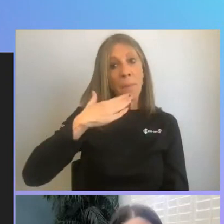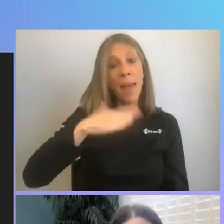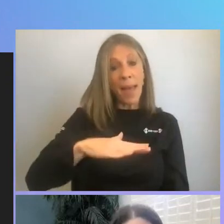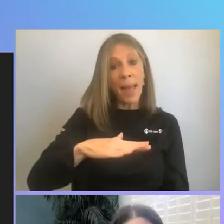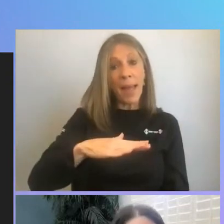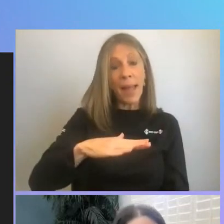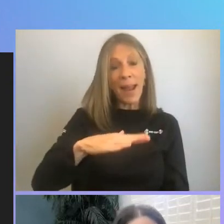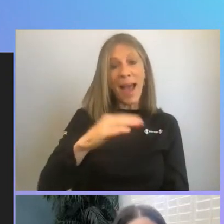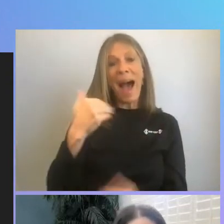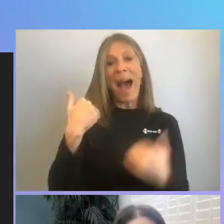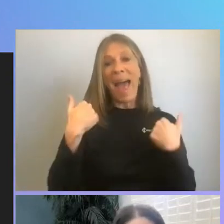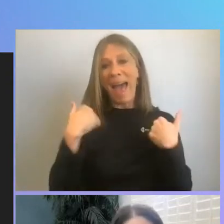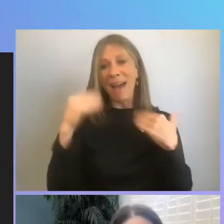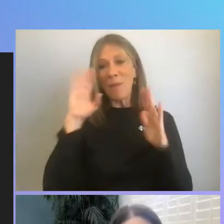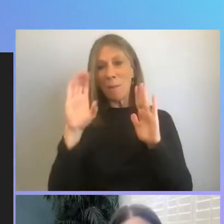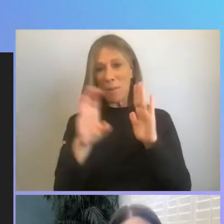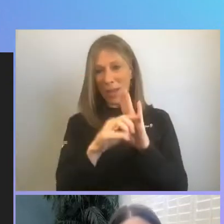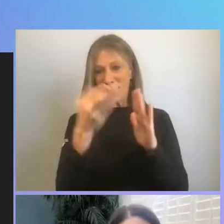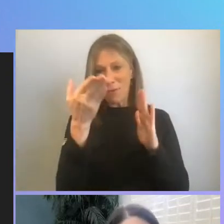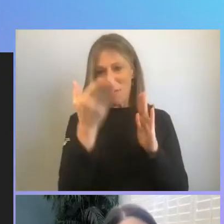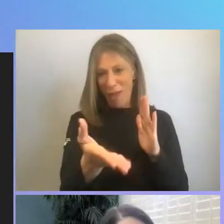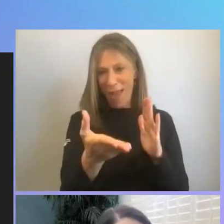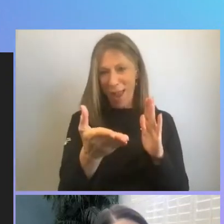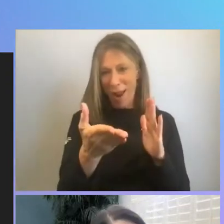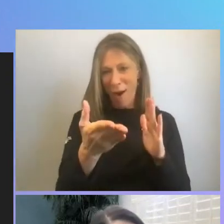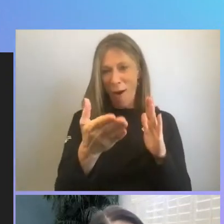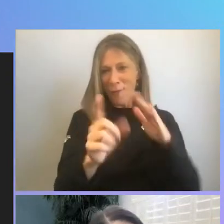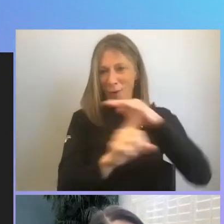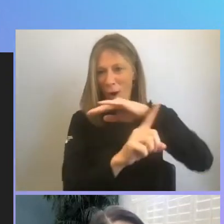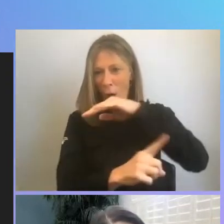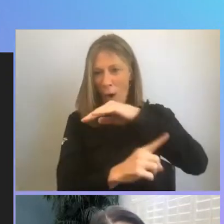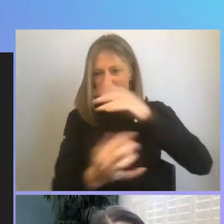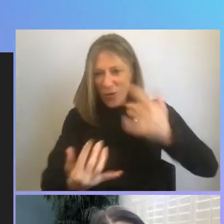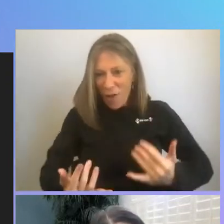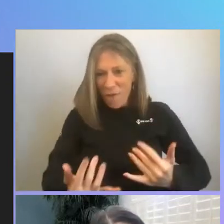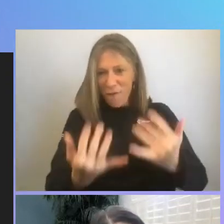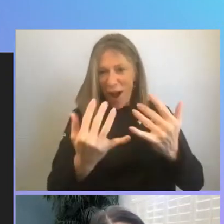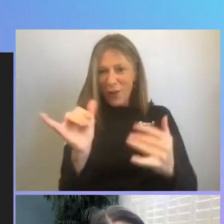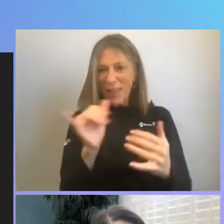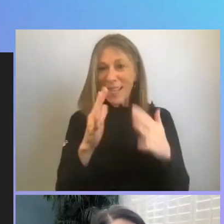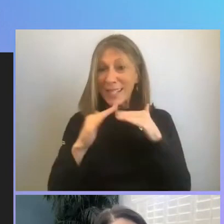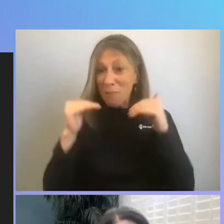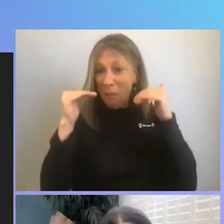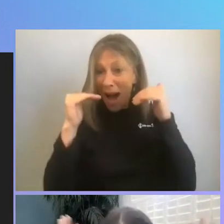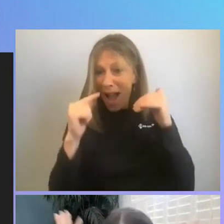Then image on screen, little graphic of a dumpster. It's kind of smiling. Little green dumpster smiling. But sure